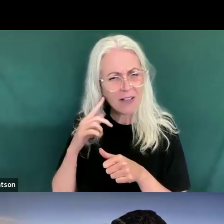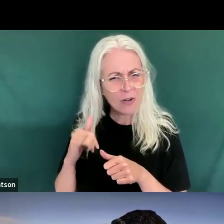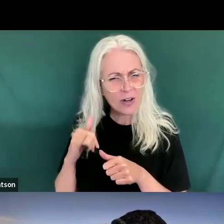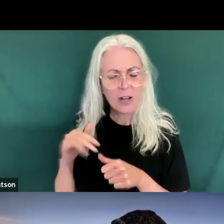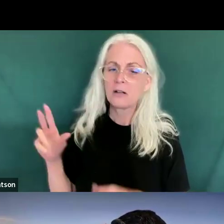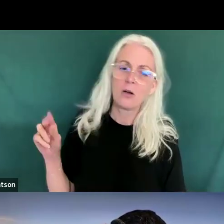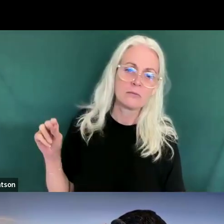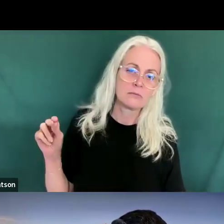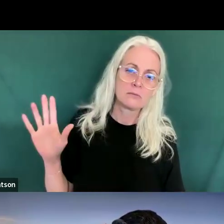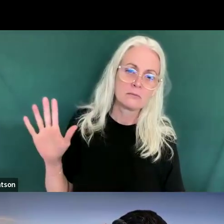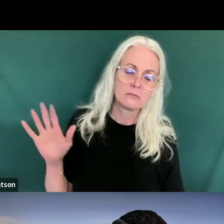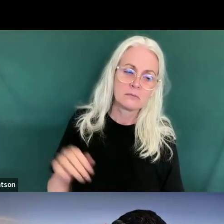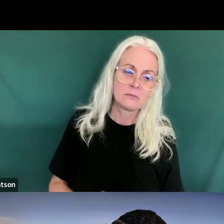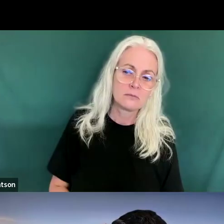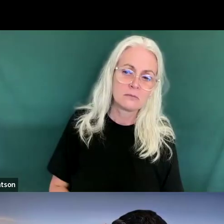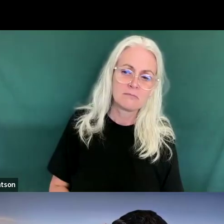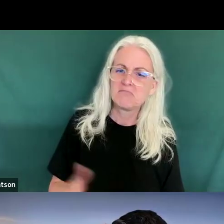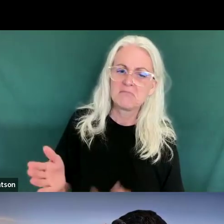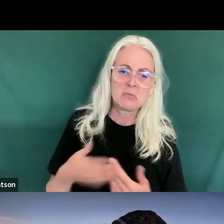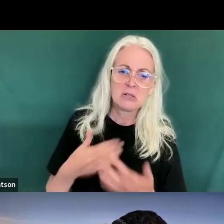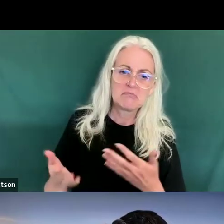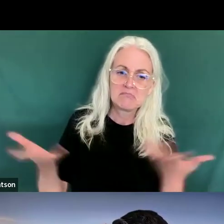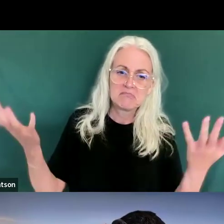No, it's… it's… anywhere. Where?